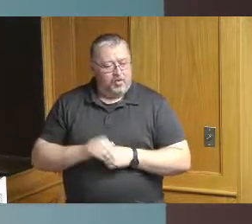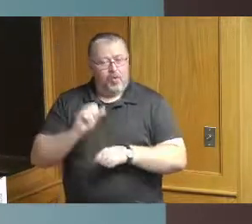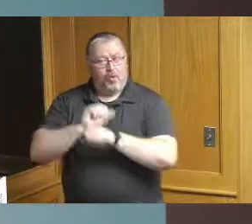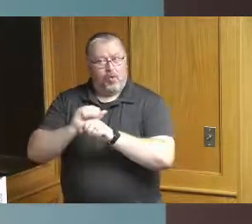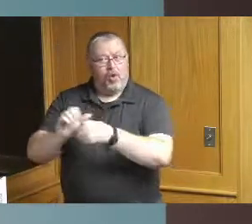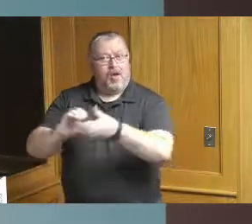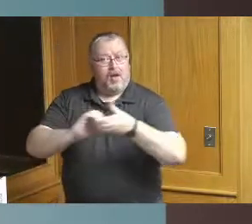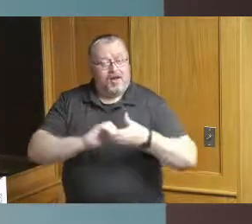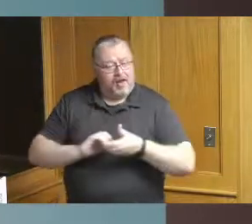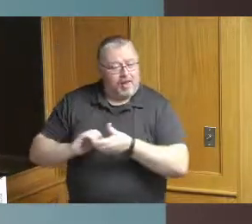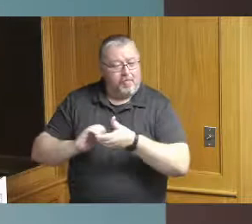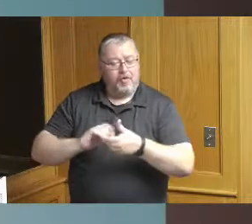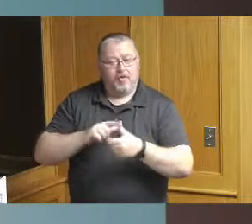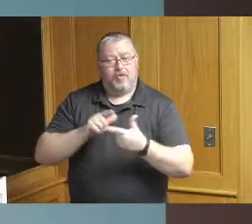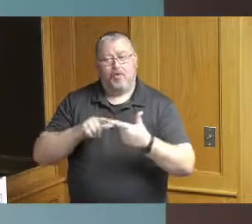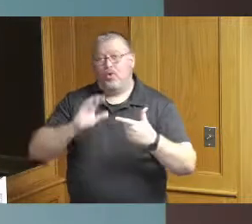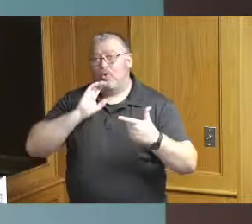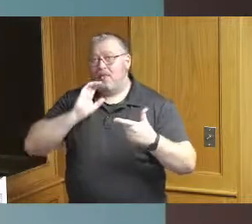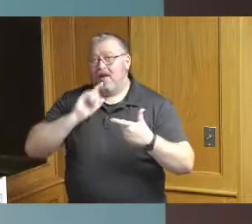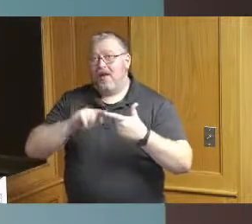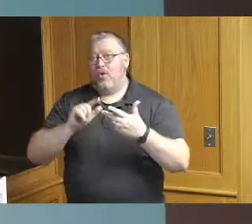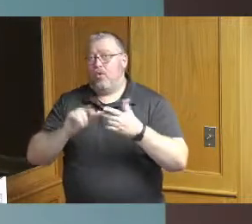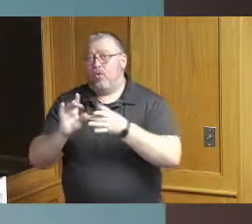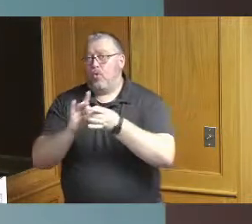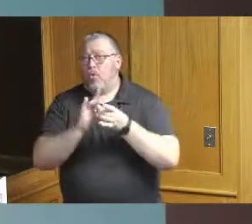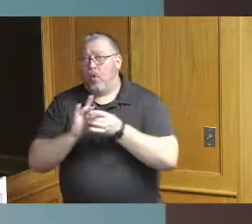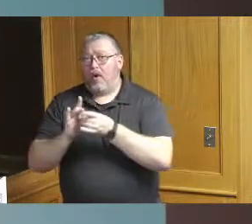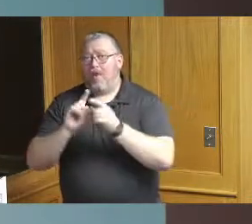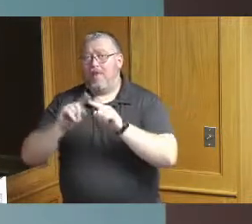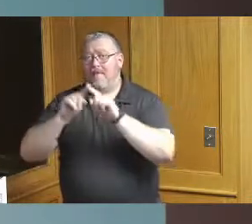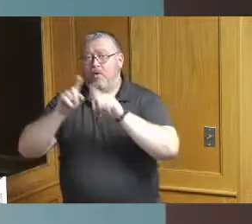communication and coordination between agencies using the technology platform